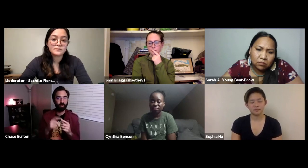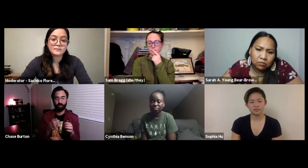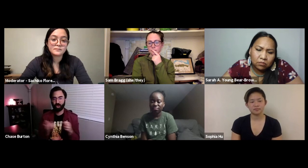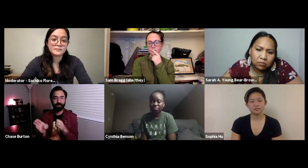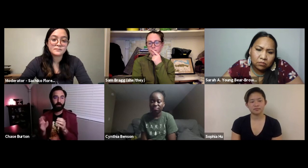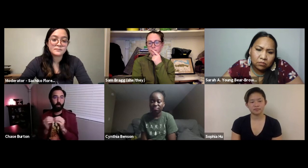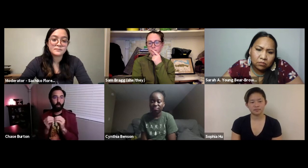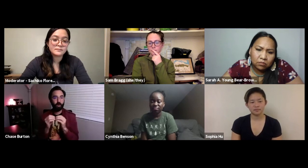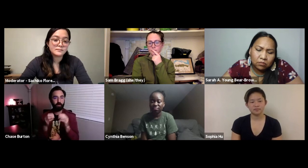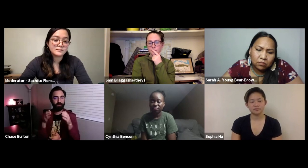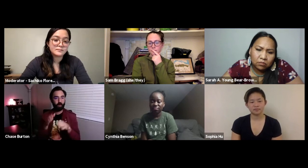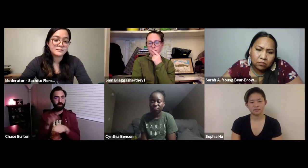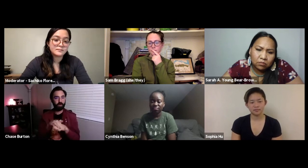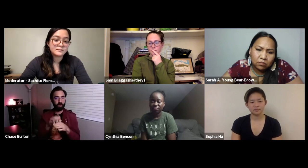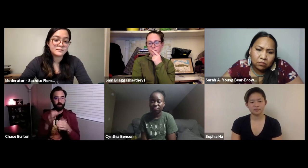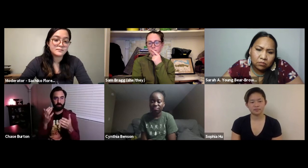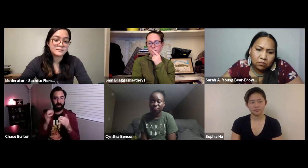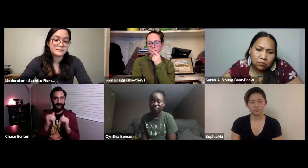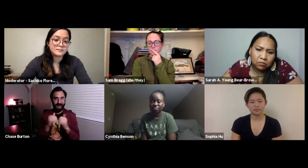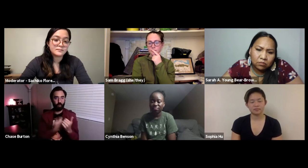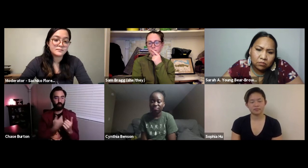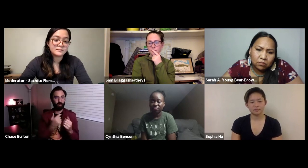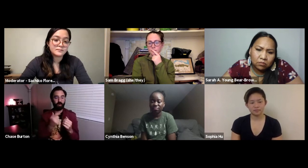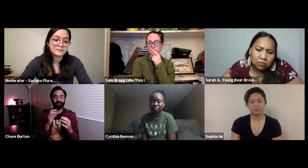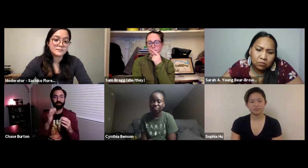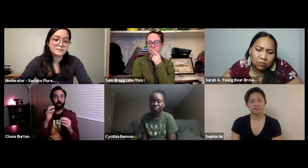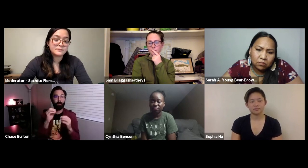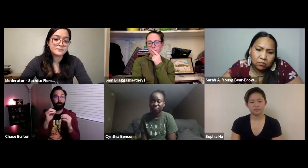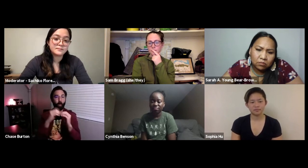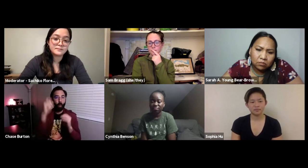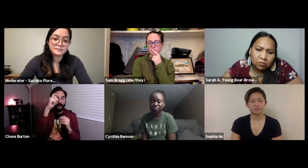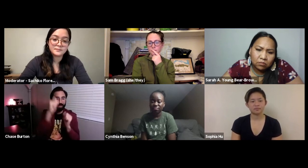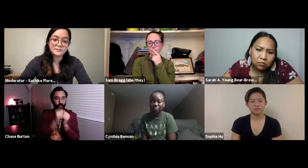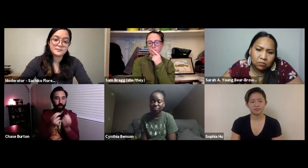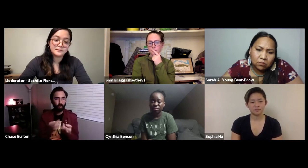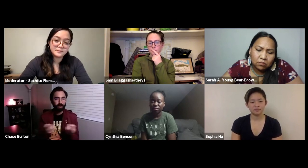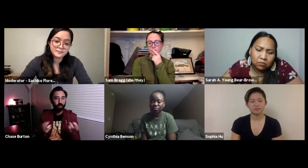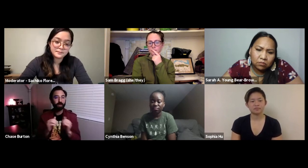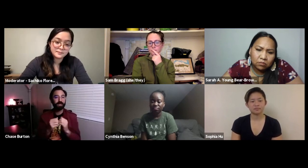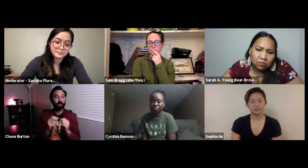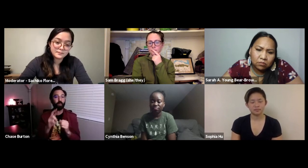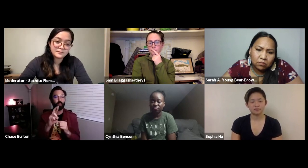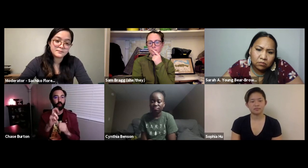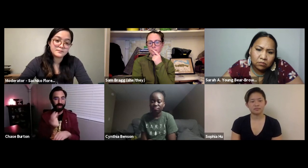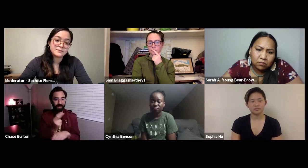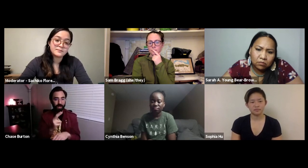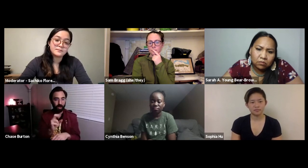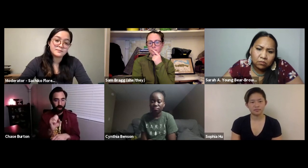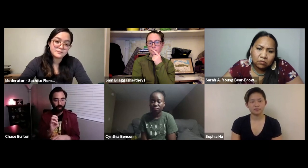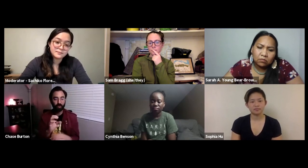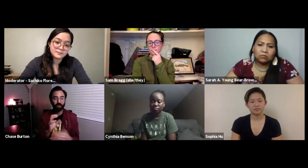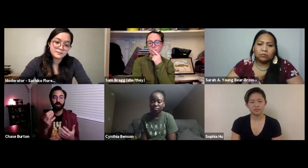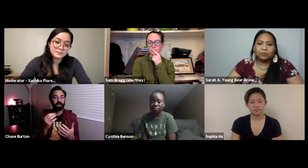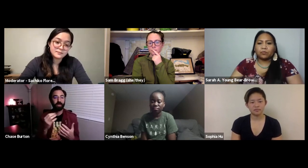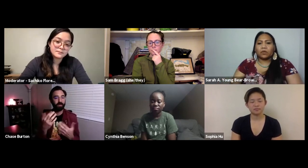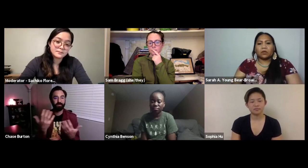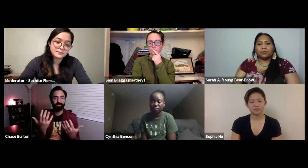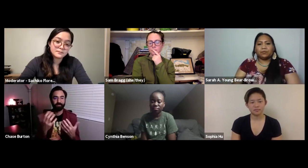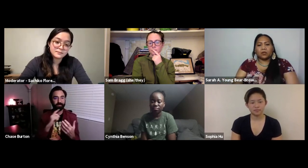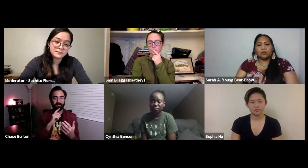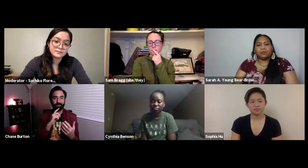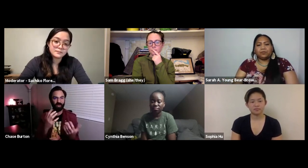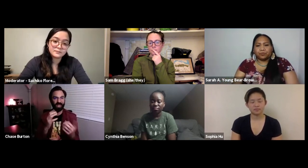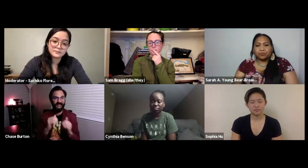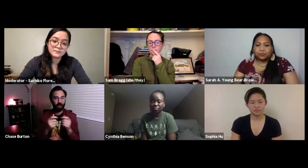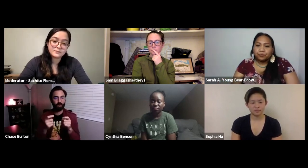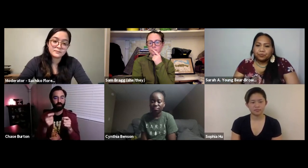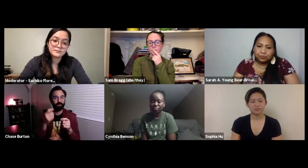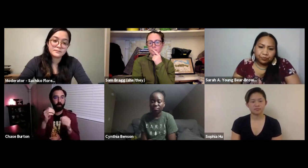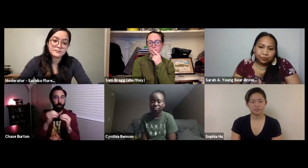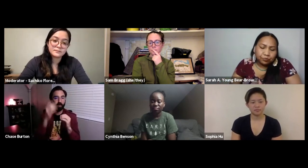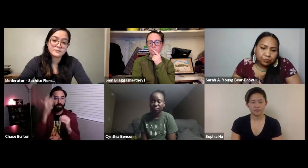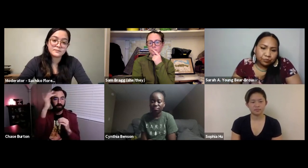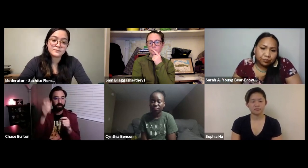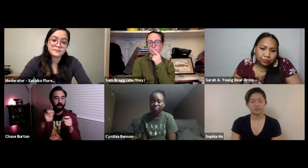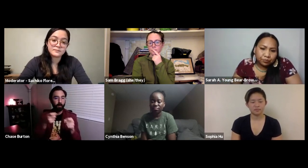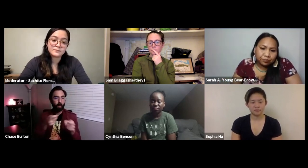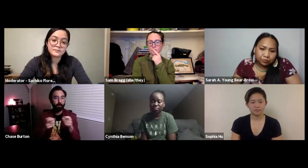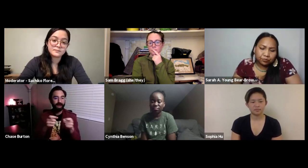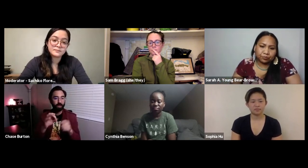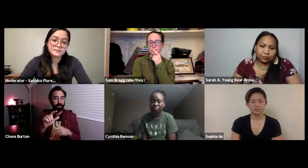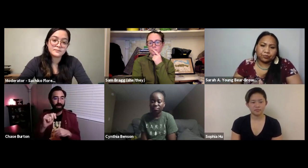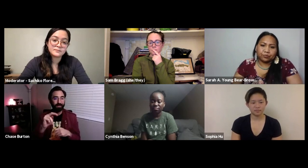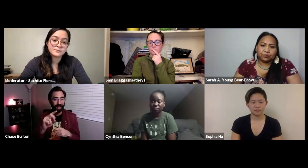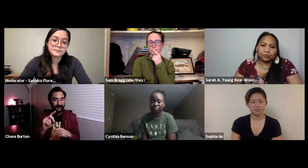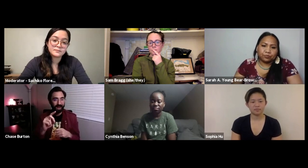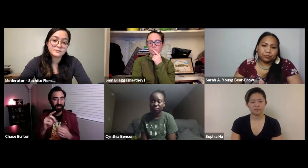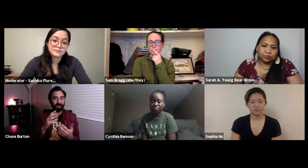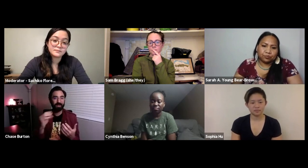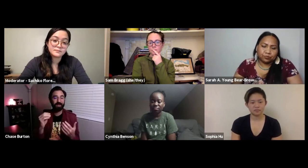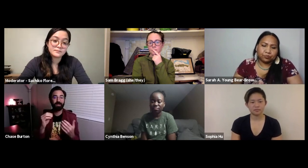a change somehow to shift more focus on more wisely using our resources it's just a way